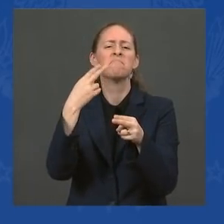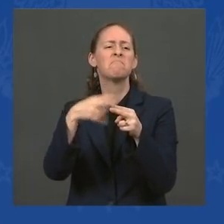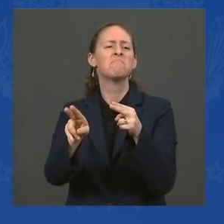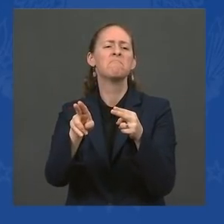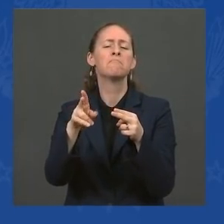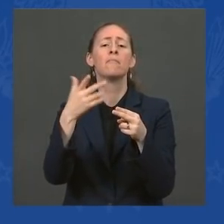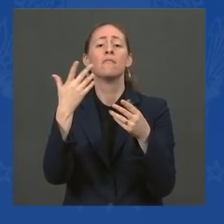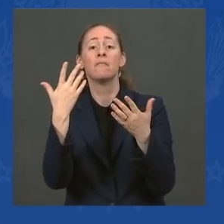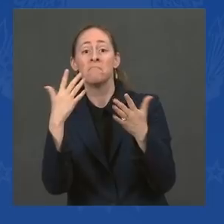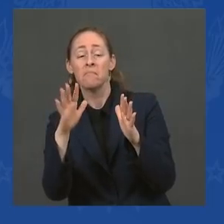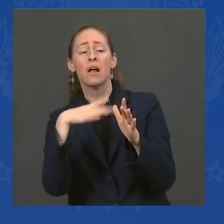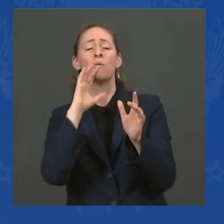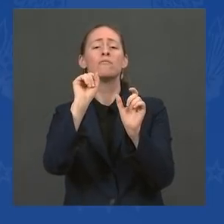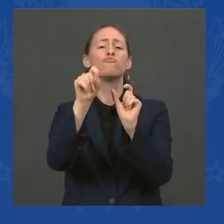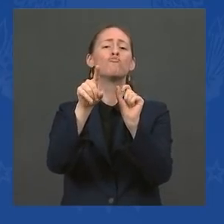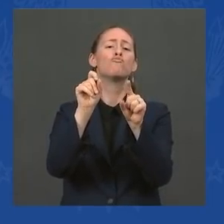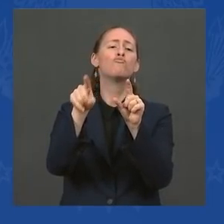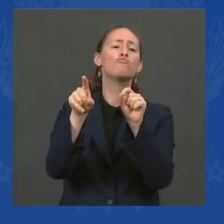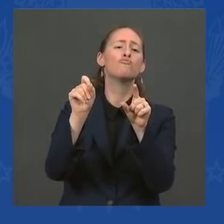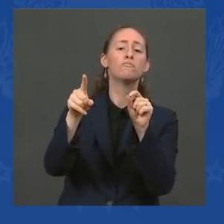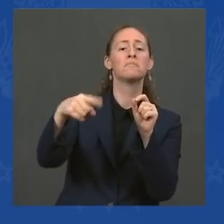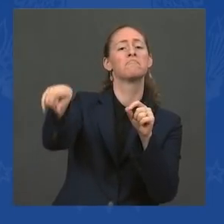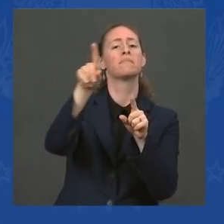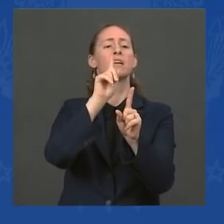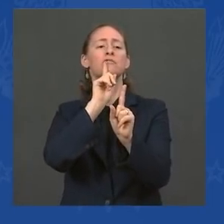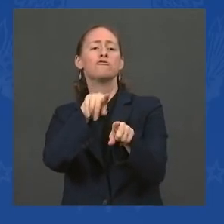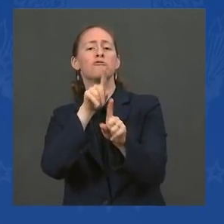And then we'll yield and go down the road here and maybe we can --